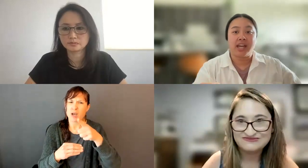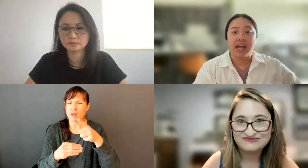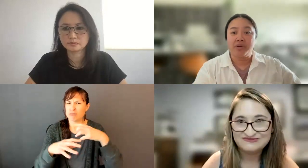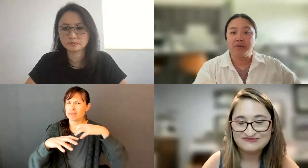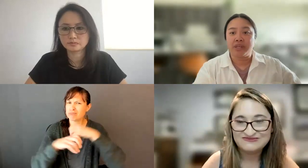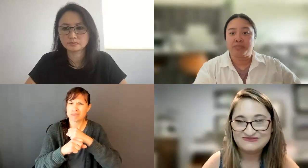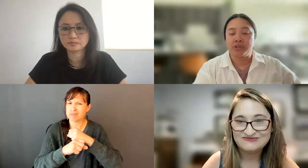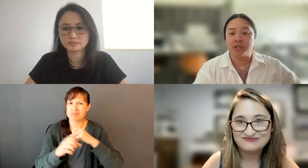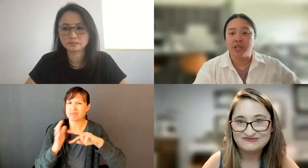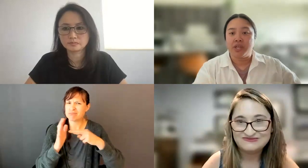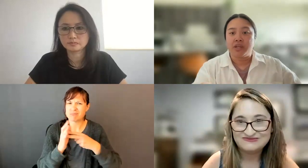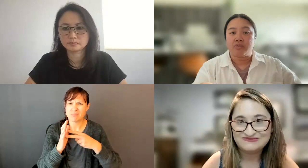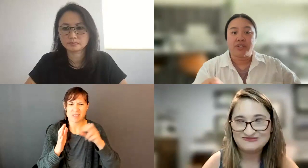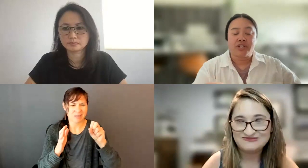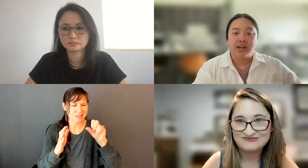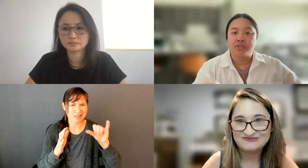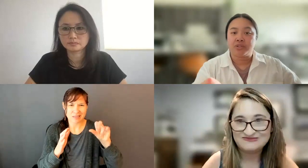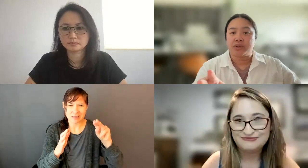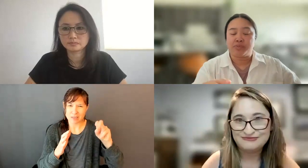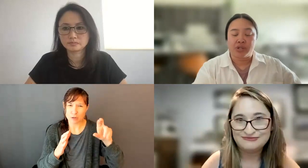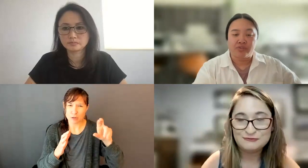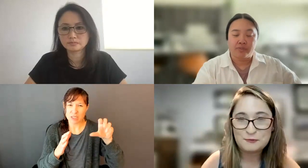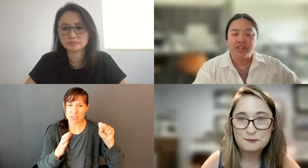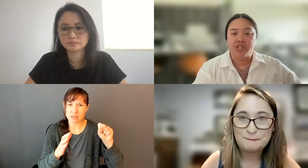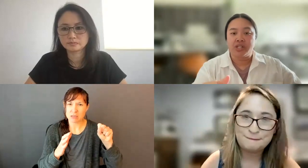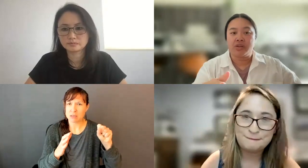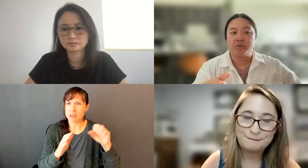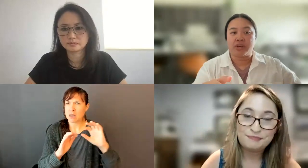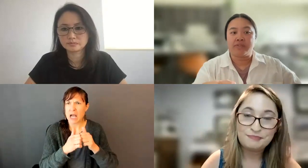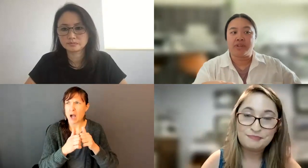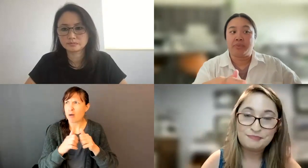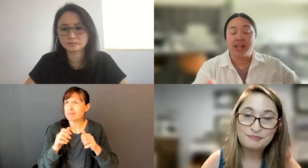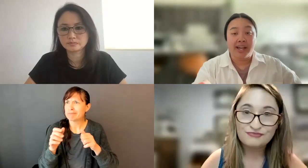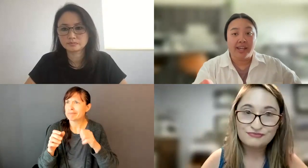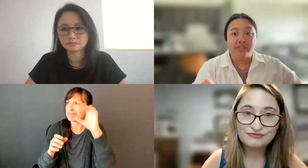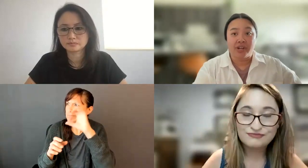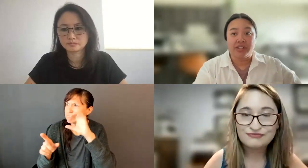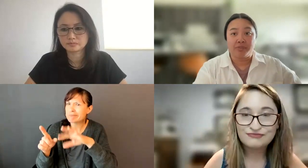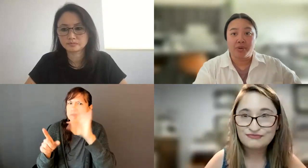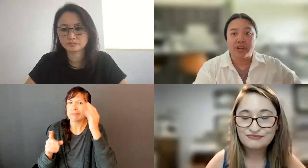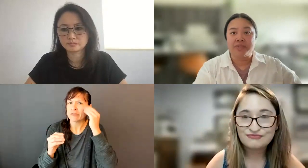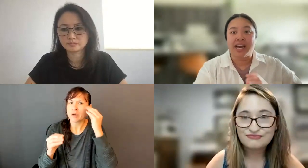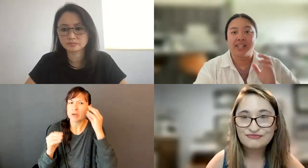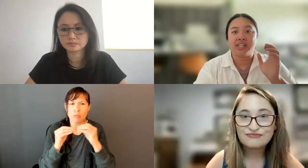and then how can people reach out or get more information or even apply for any of the programs?